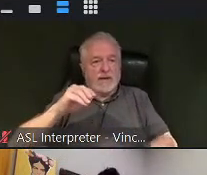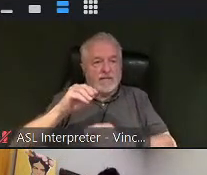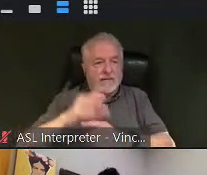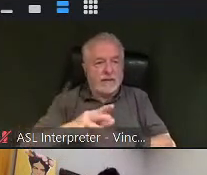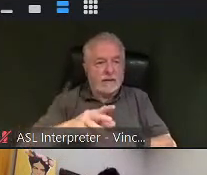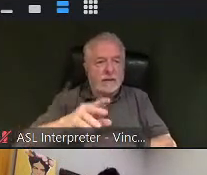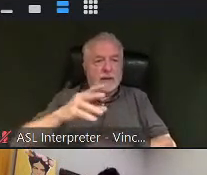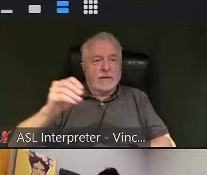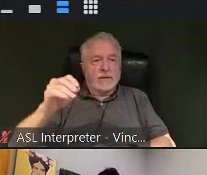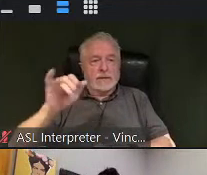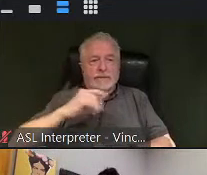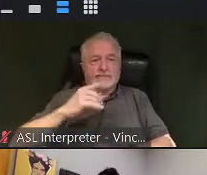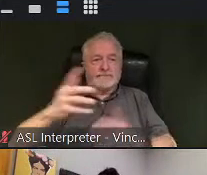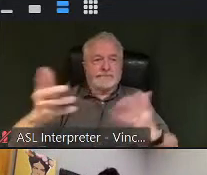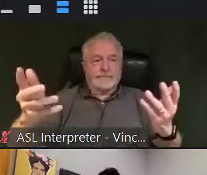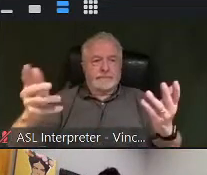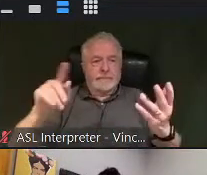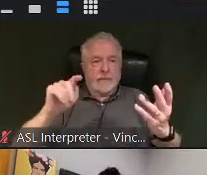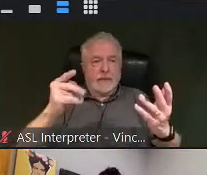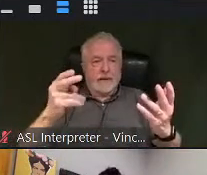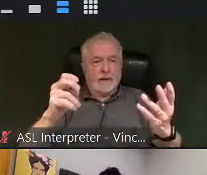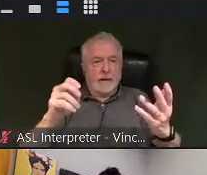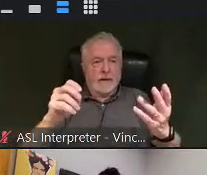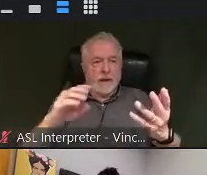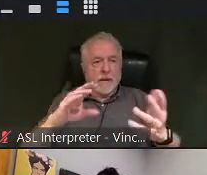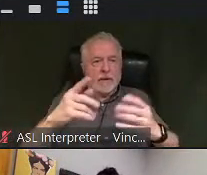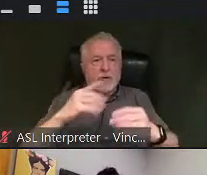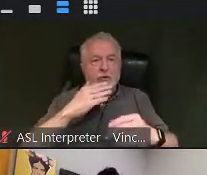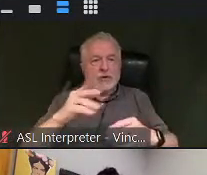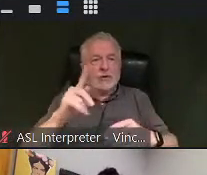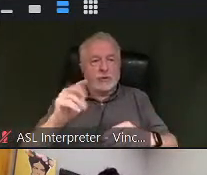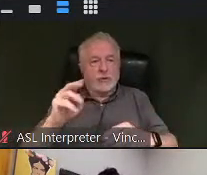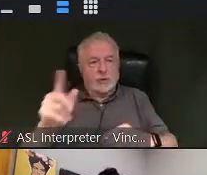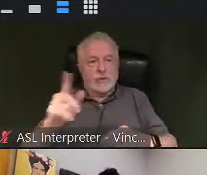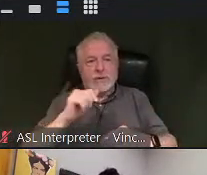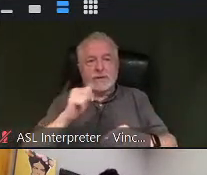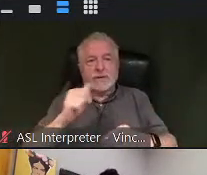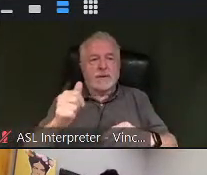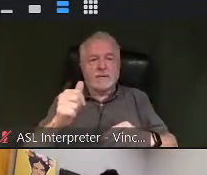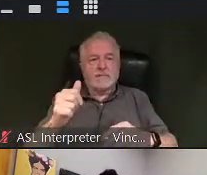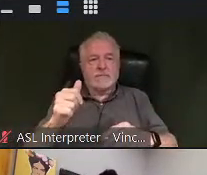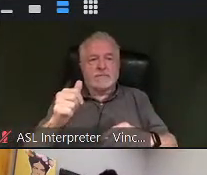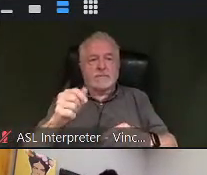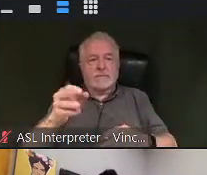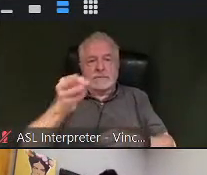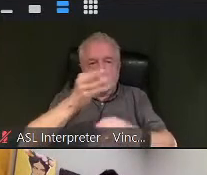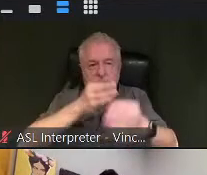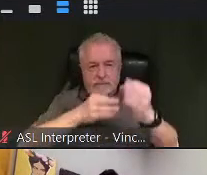And like I said, the mass is a good tool, but it does not substitute the vaccine.